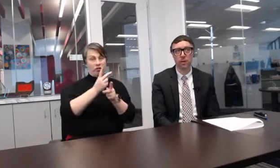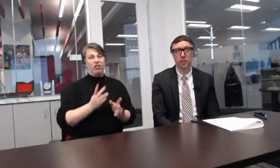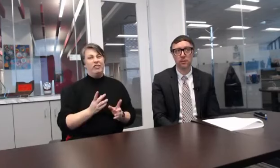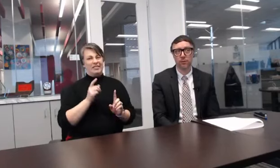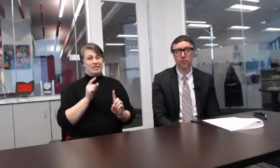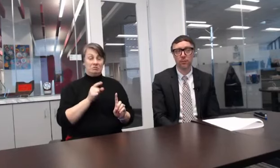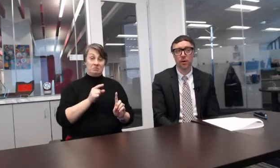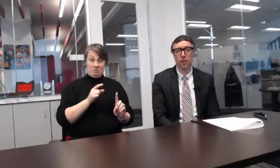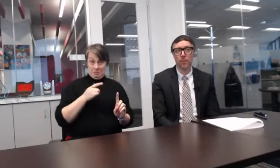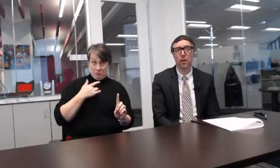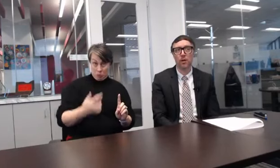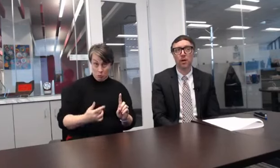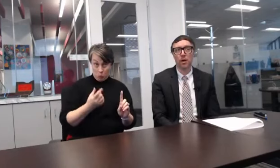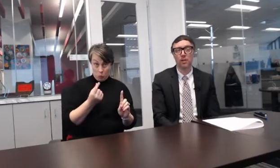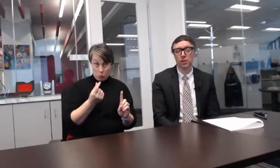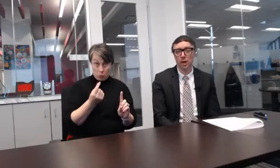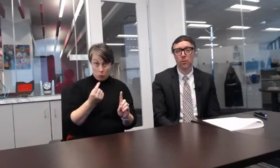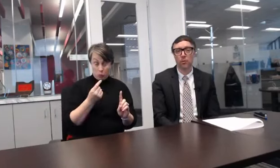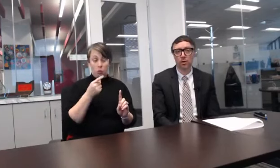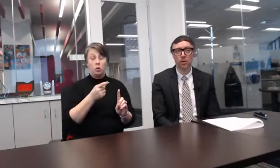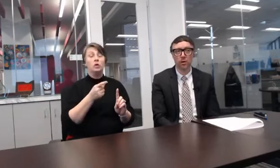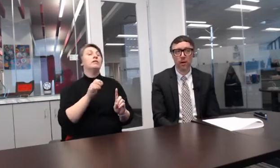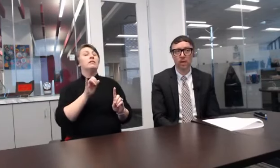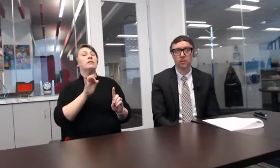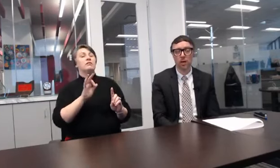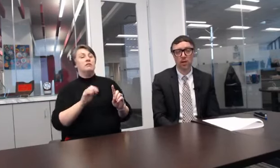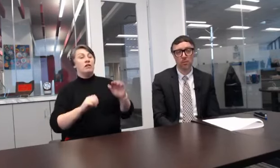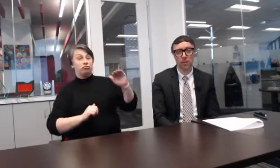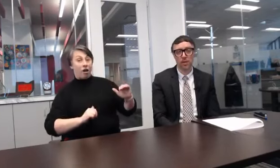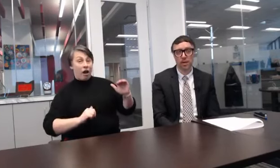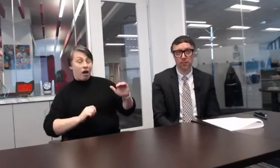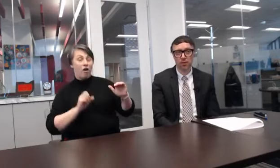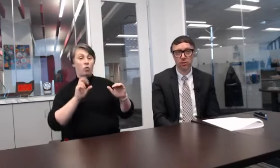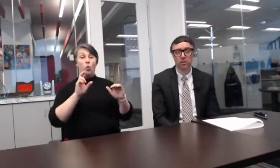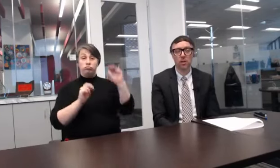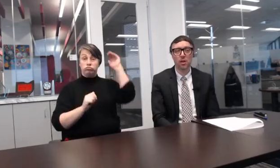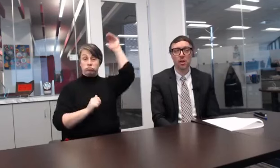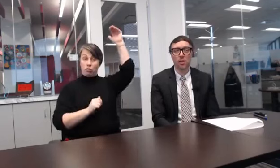is a child or an adult has documented behaviors